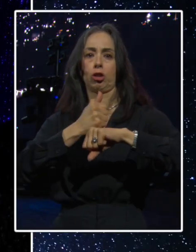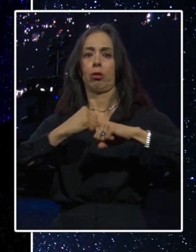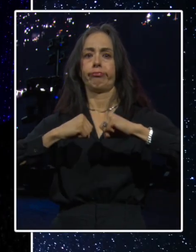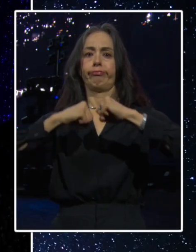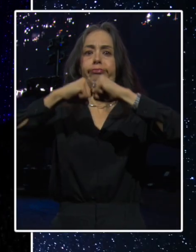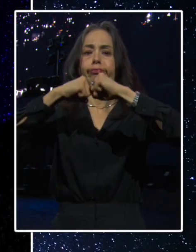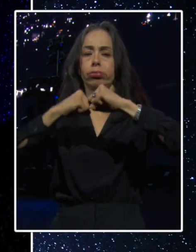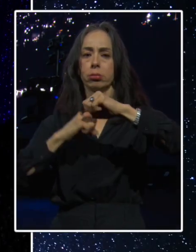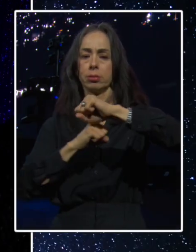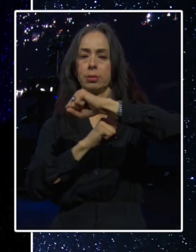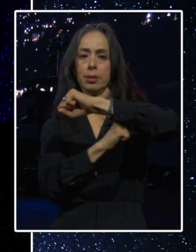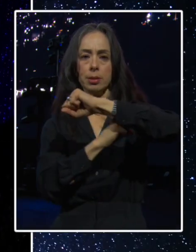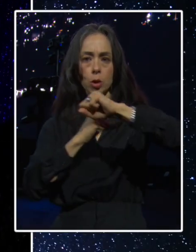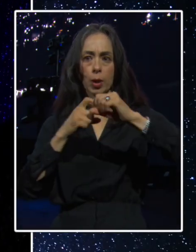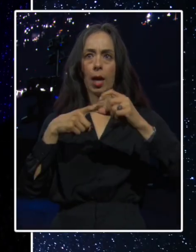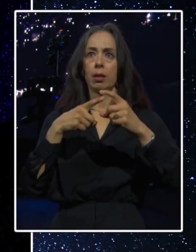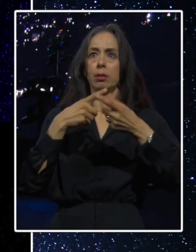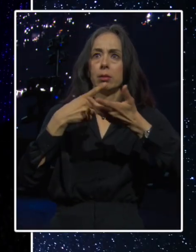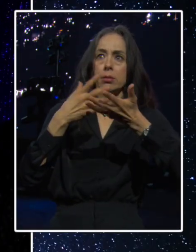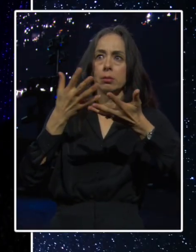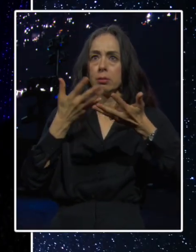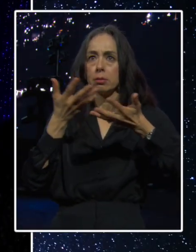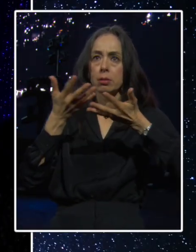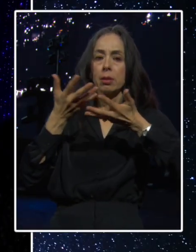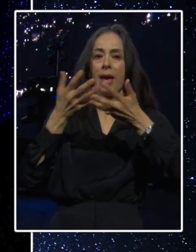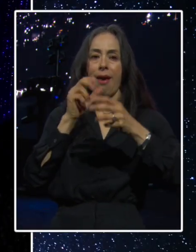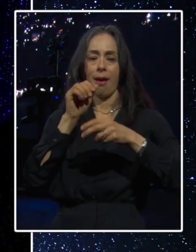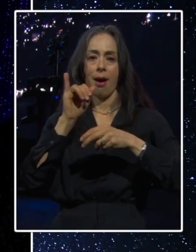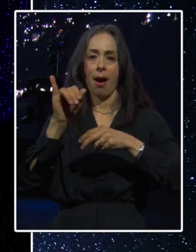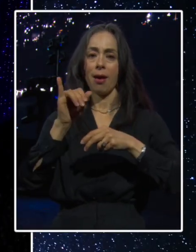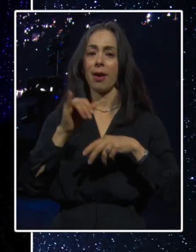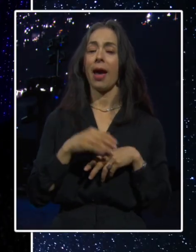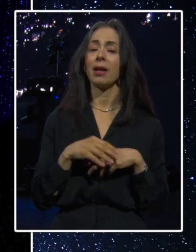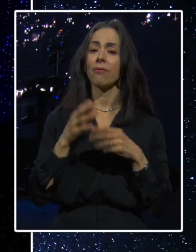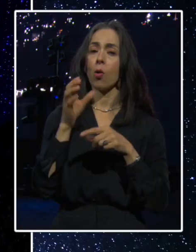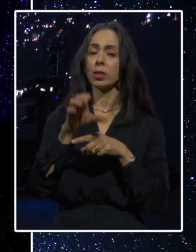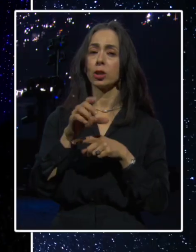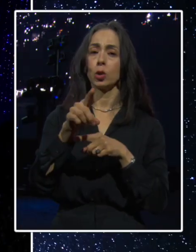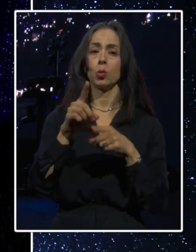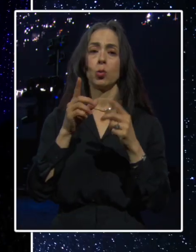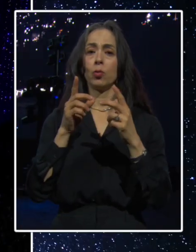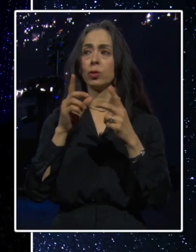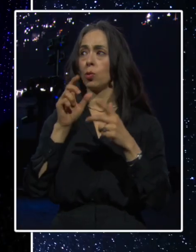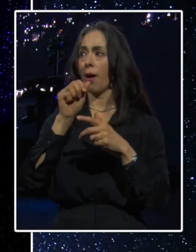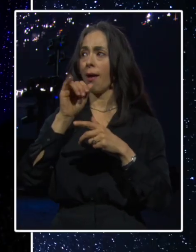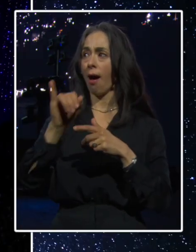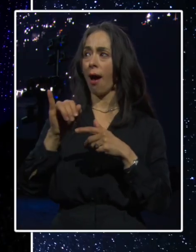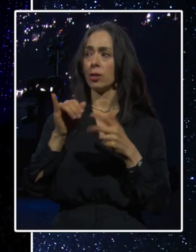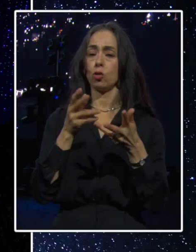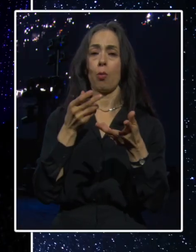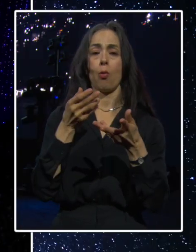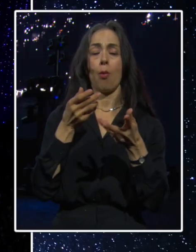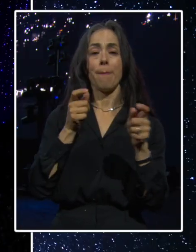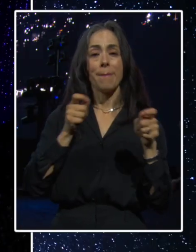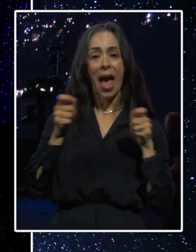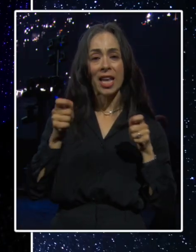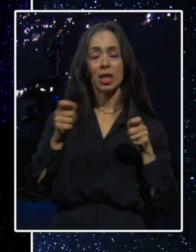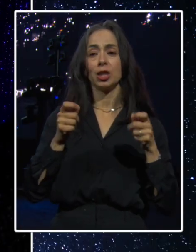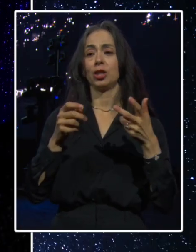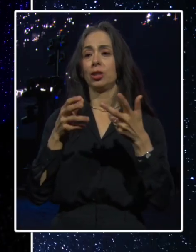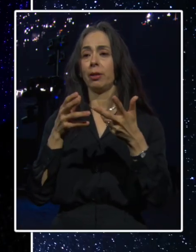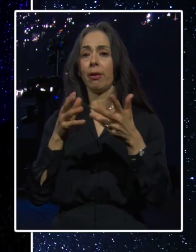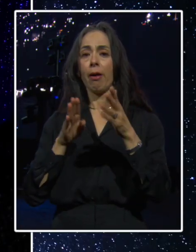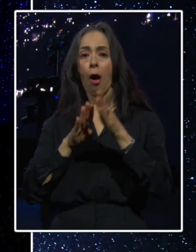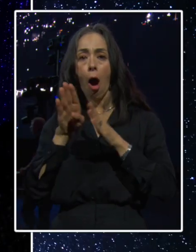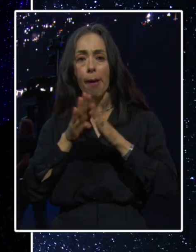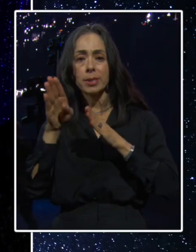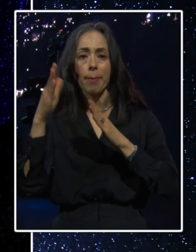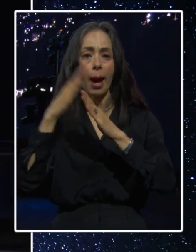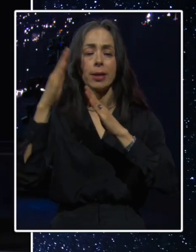And AI for networking, which enables you to leverage the power of AI to manage, remediate and optimize your network.